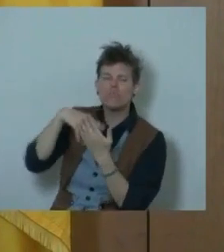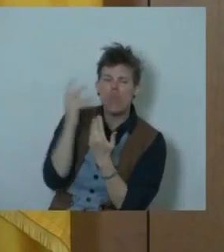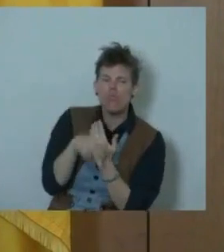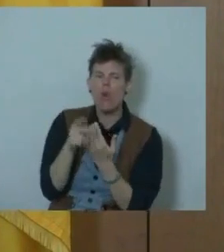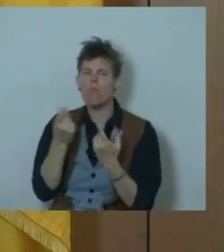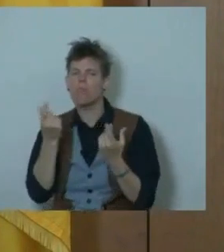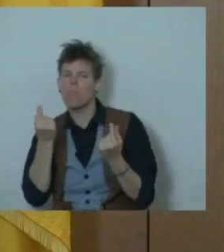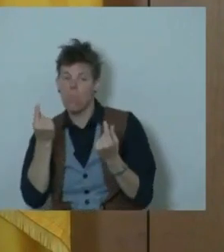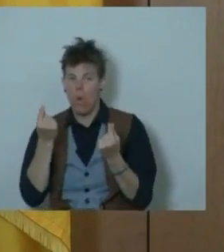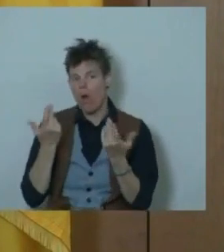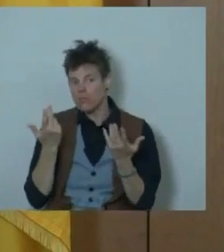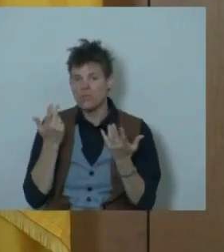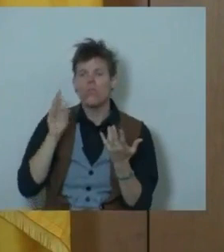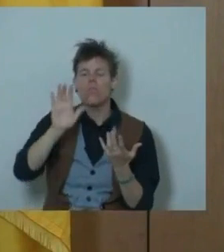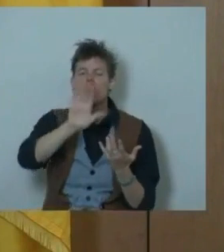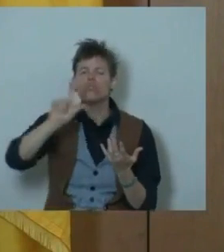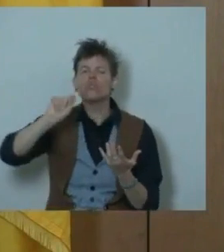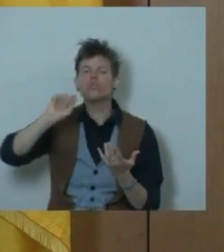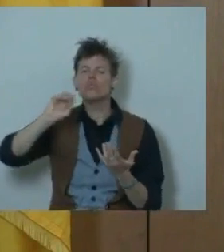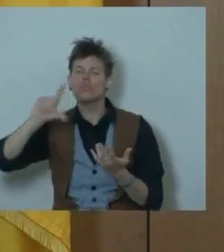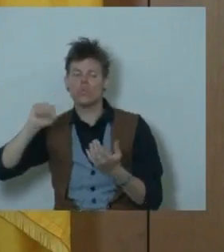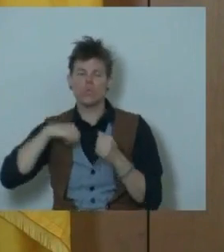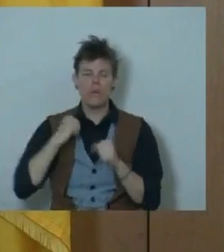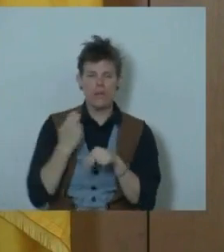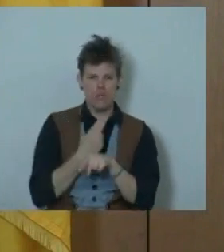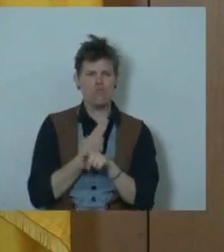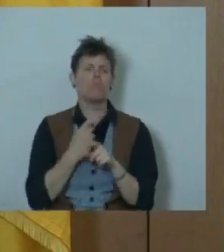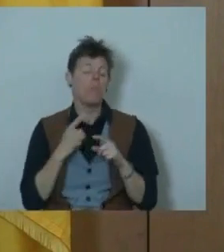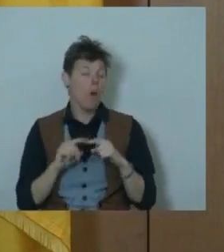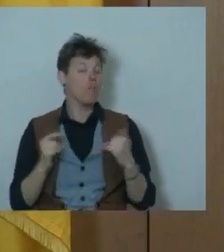WE LOOKED AT OTHER SOFTWARE COMPANIES OR PACKAGES THAT DO THAT.